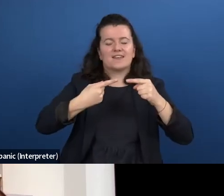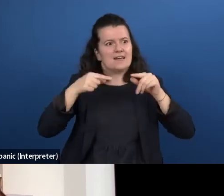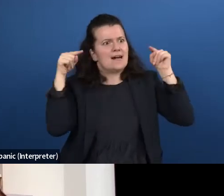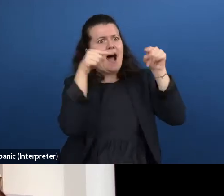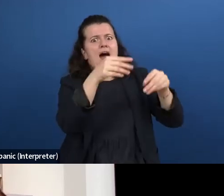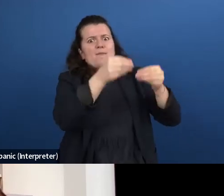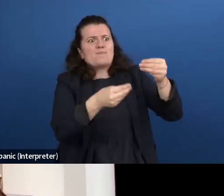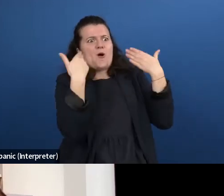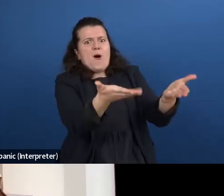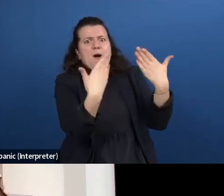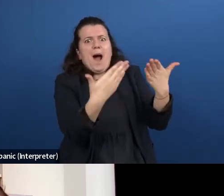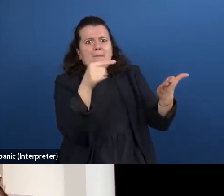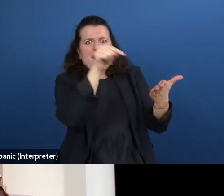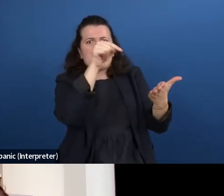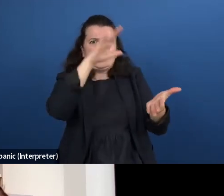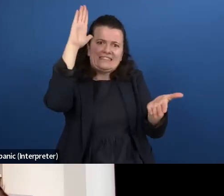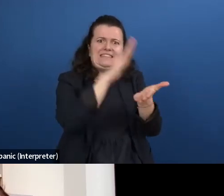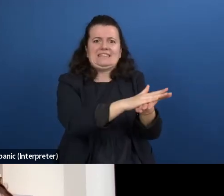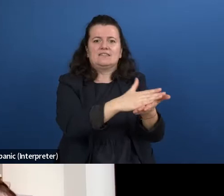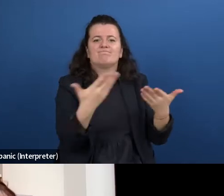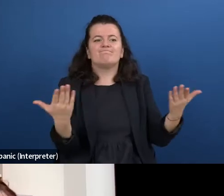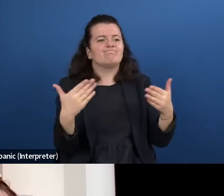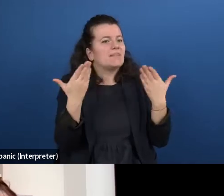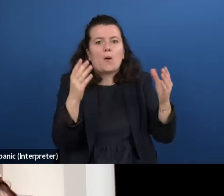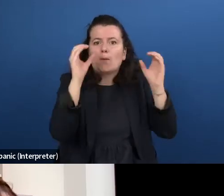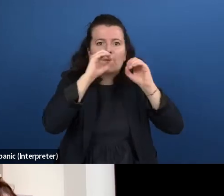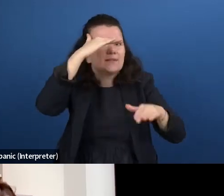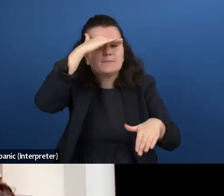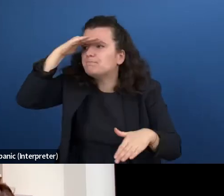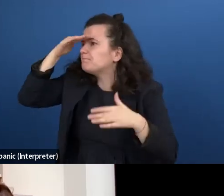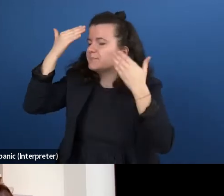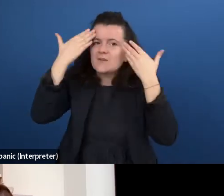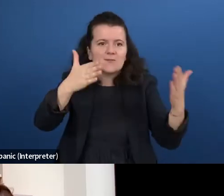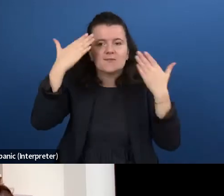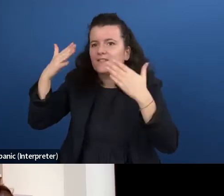But it's very difficult to access this information.